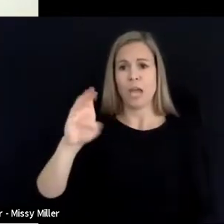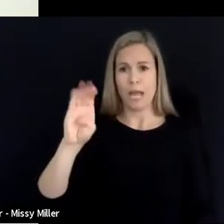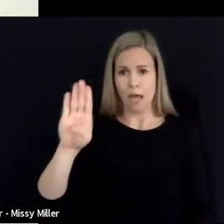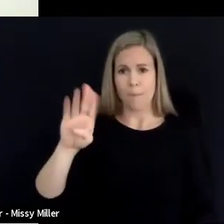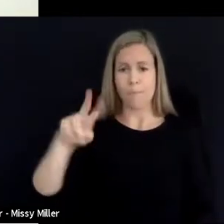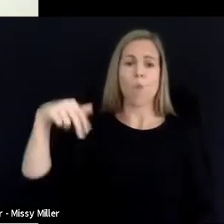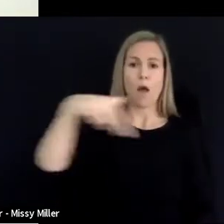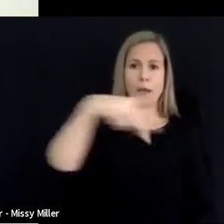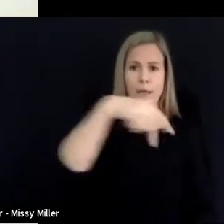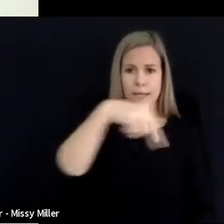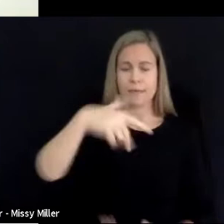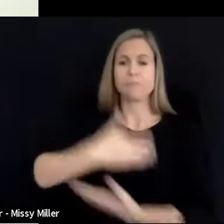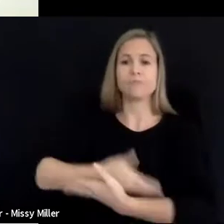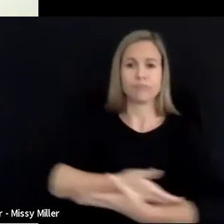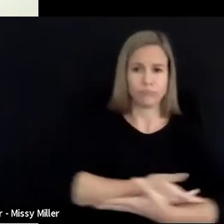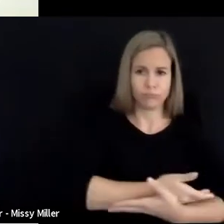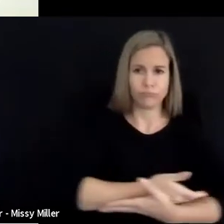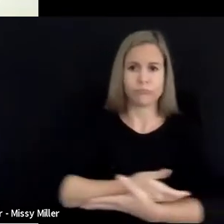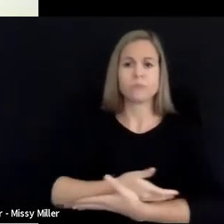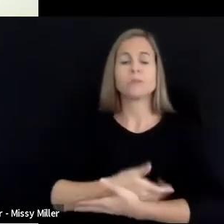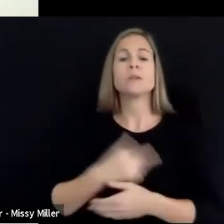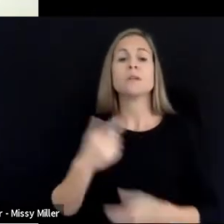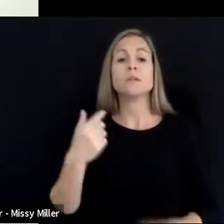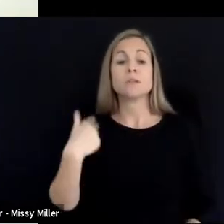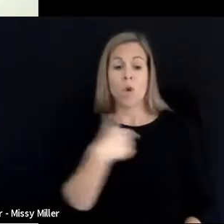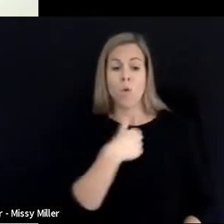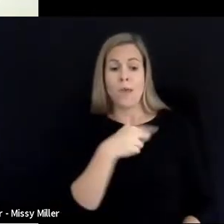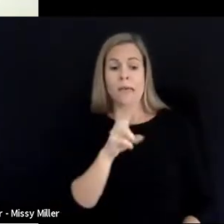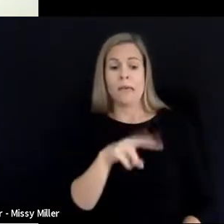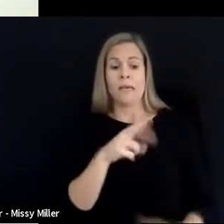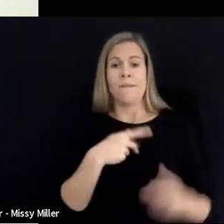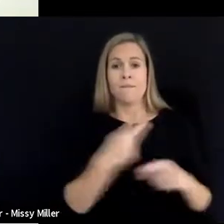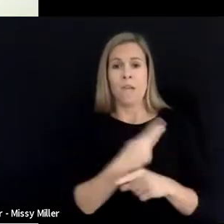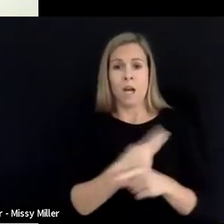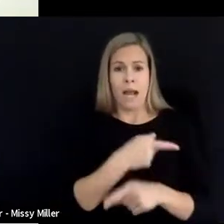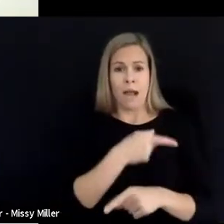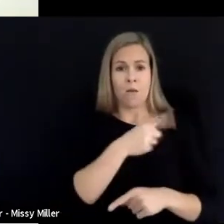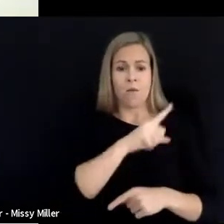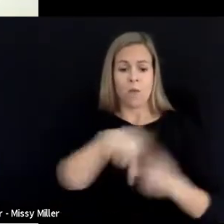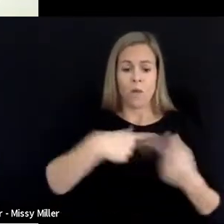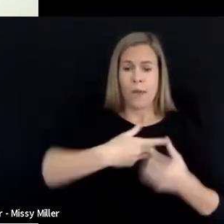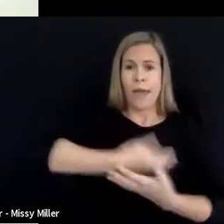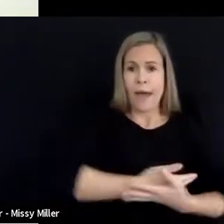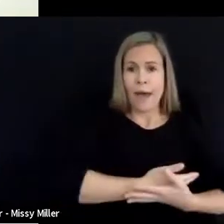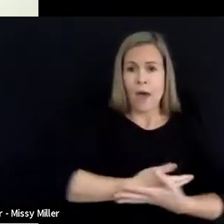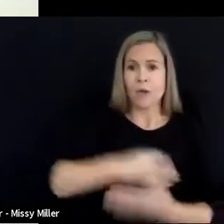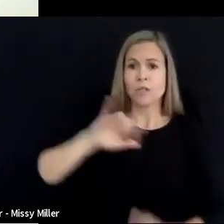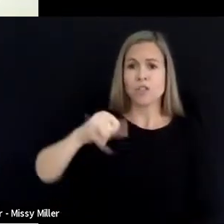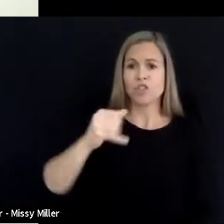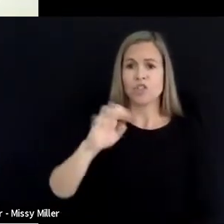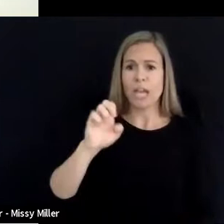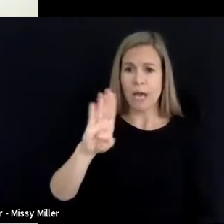that he got very, very fussy when we were holding him. That's really a problem, of course, as a parent, right?